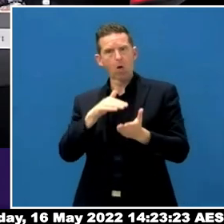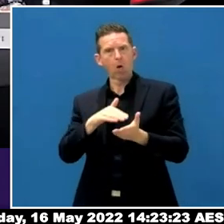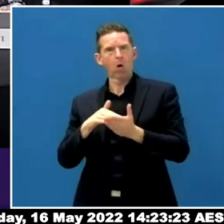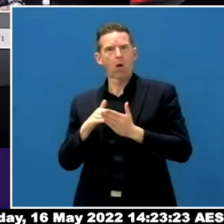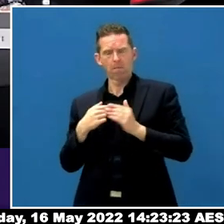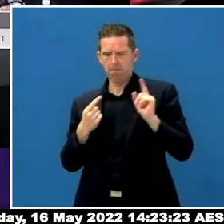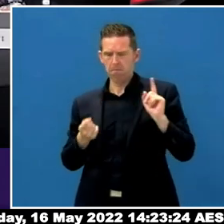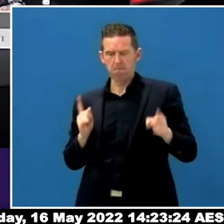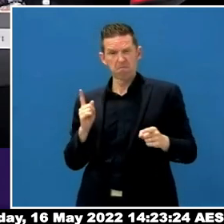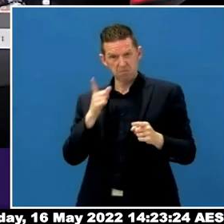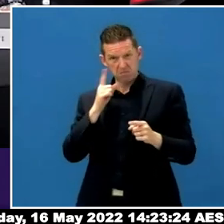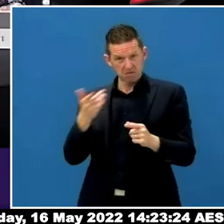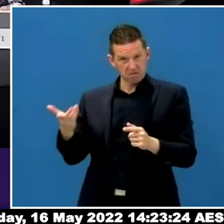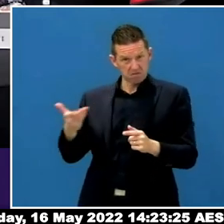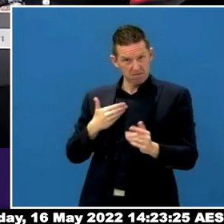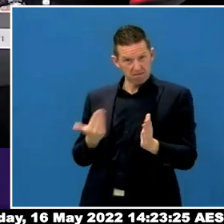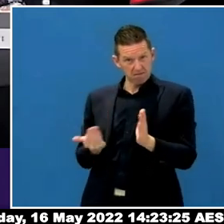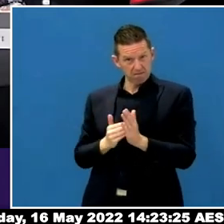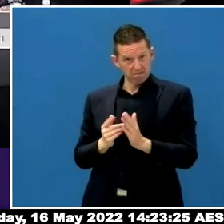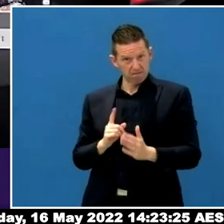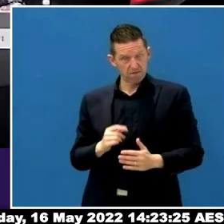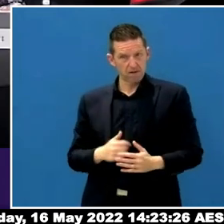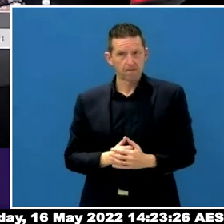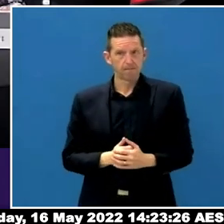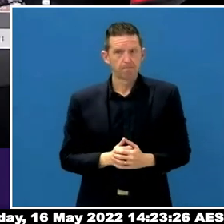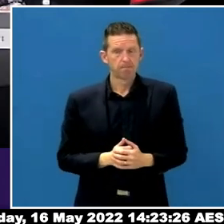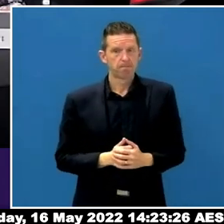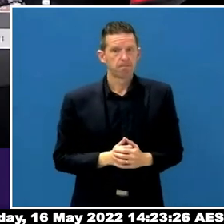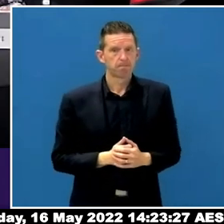Yes. I don't have all the service -